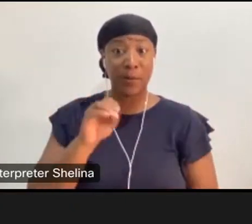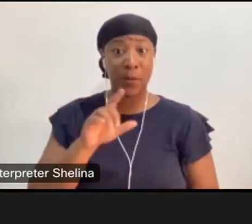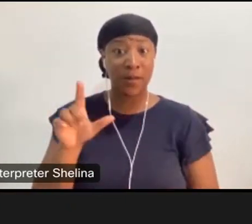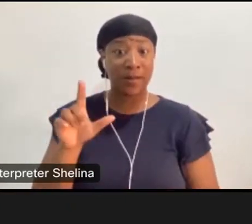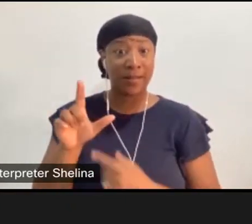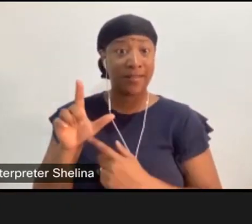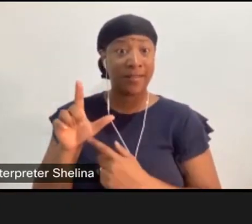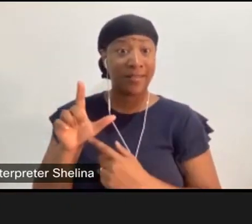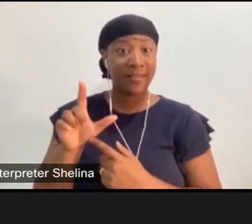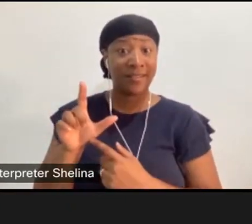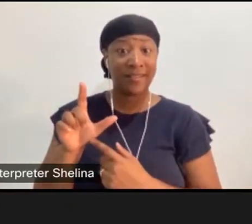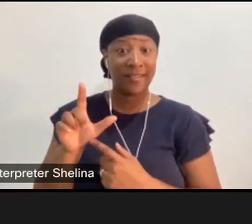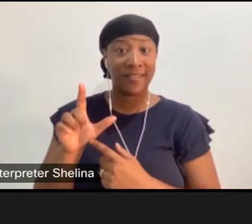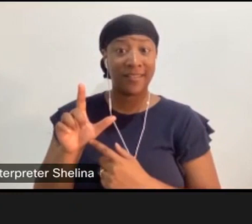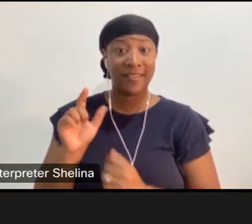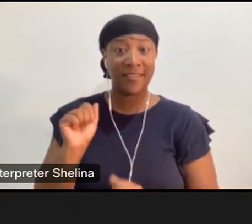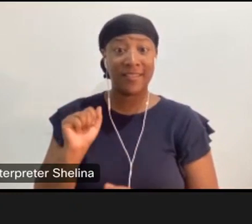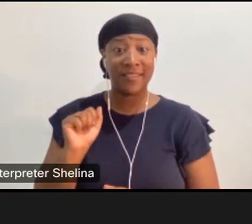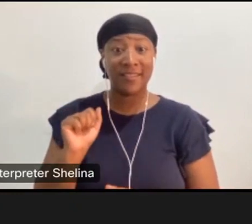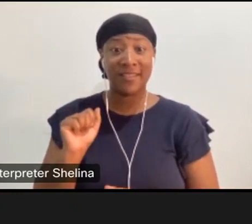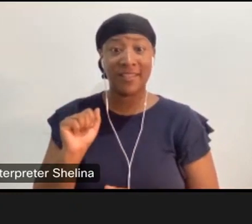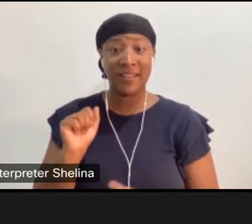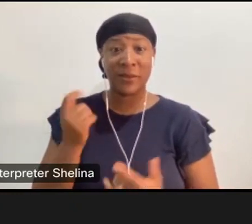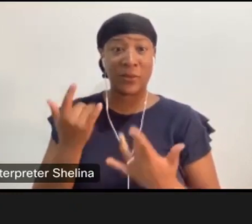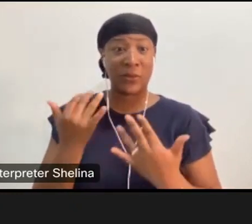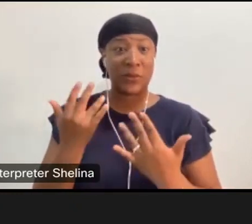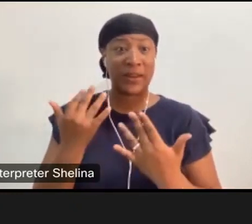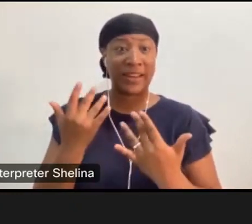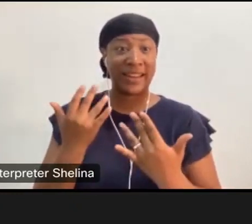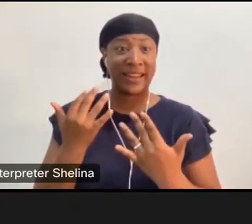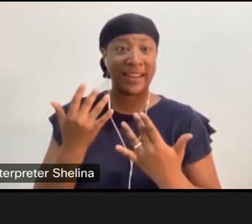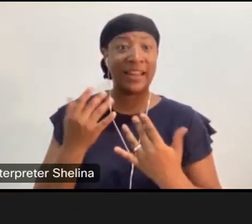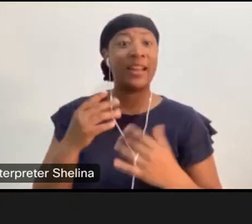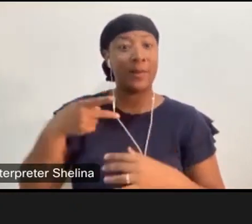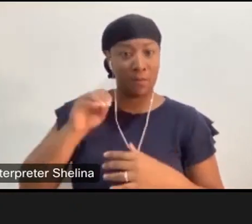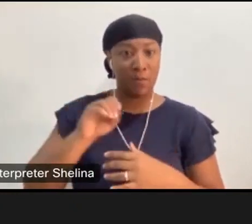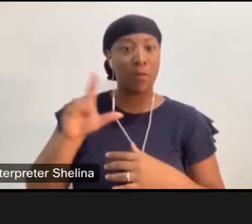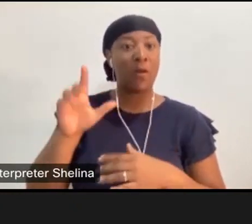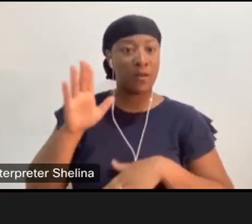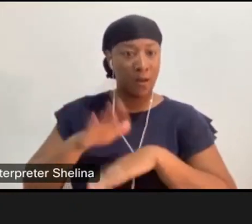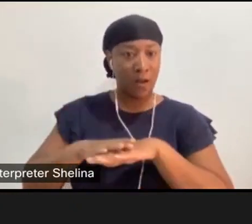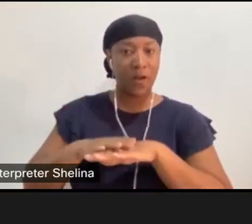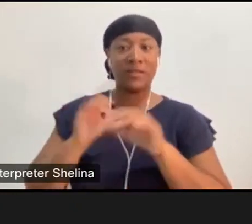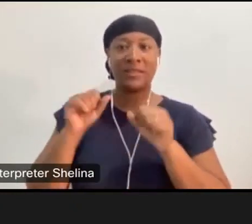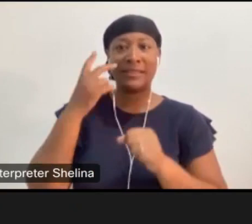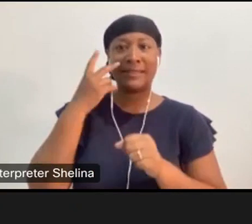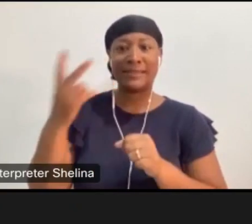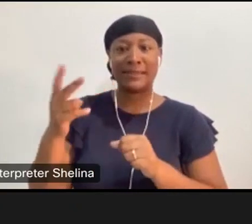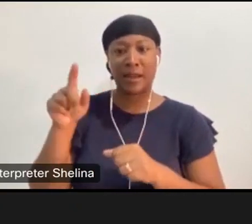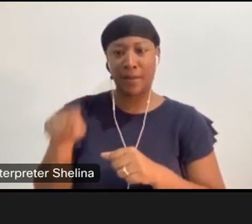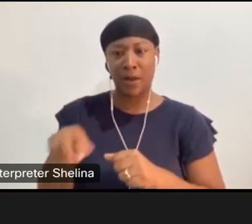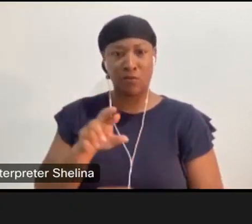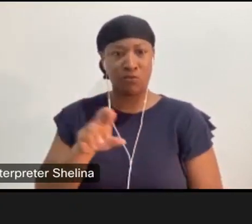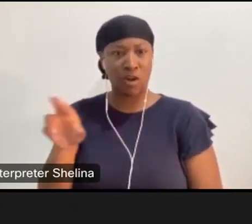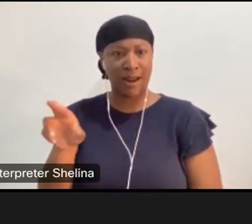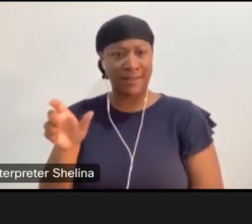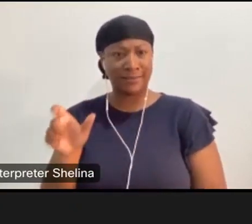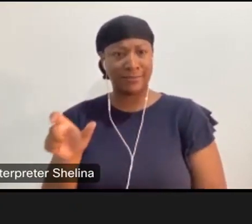So, yeah, the poll is on so you can see in your bottom, right? I think on your screen.